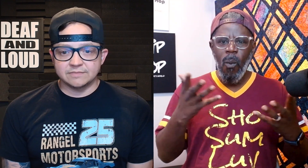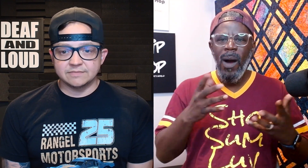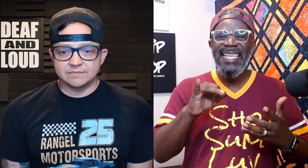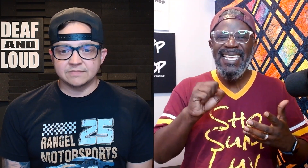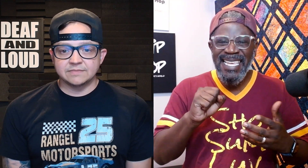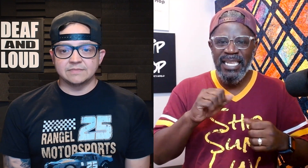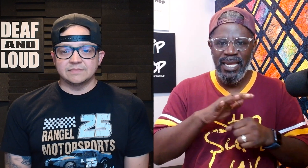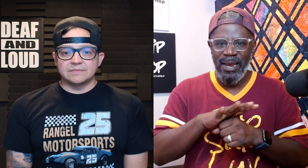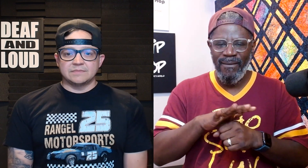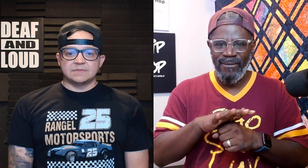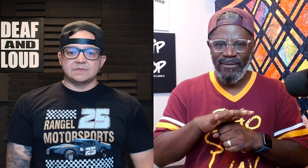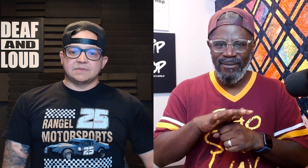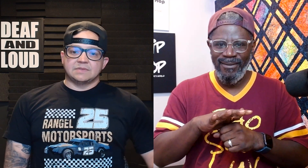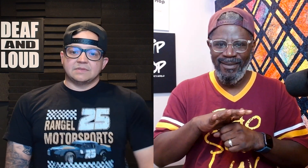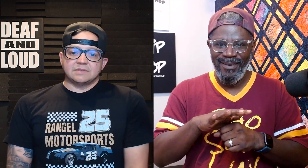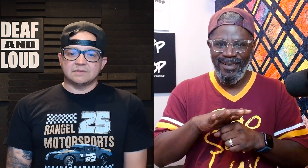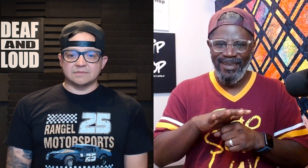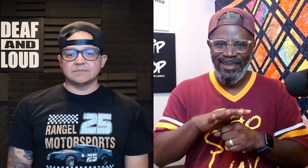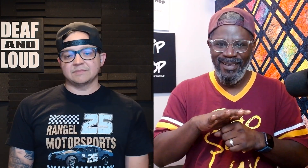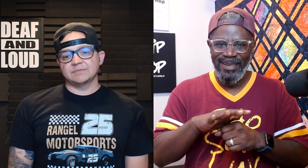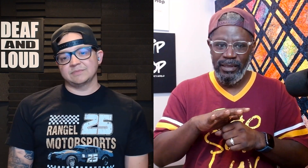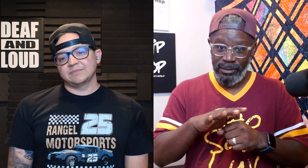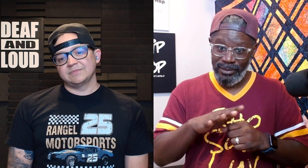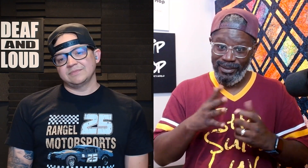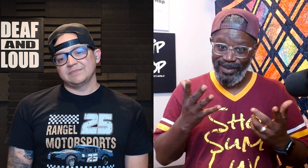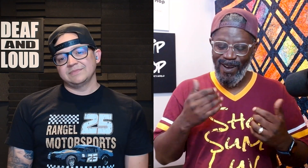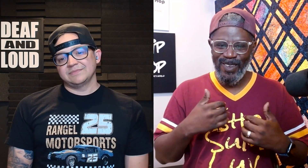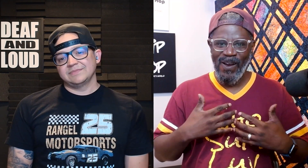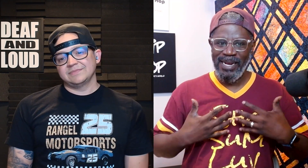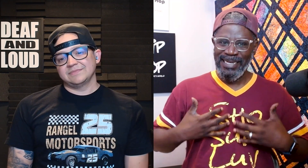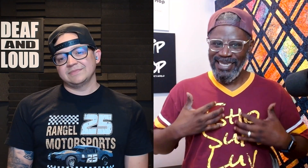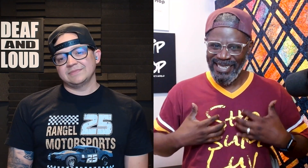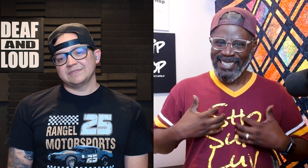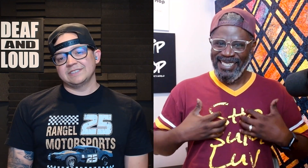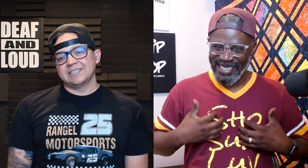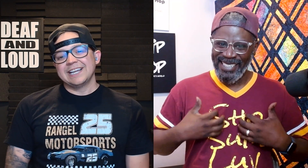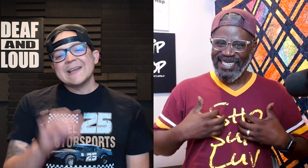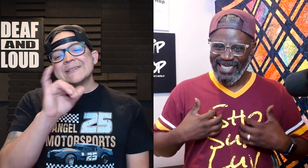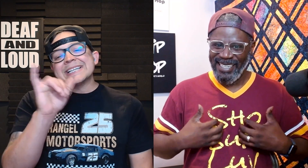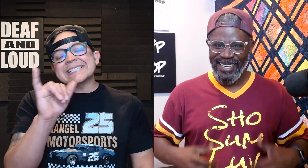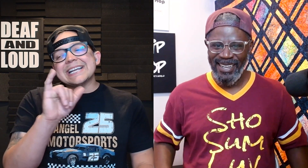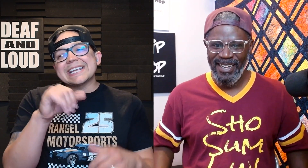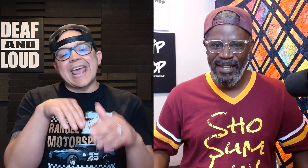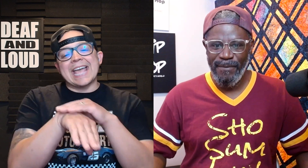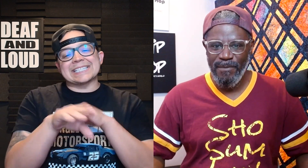What IS enough? You have to wrestle with that. It's like access.